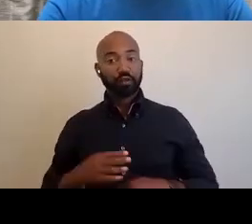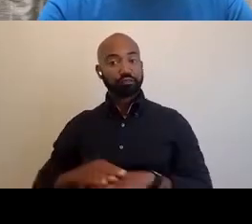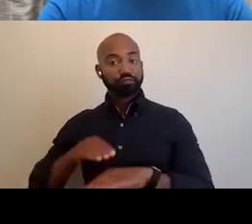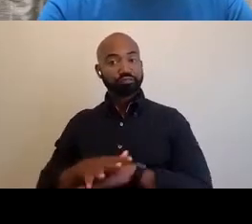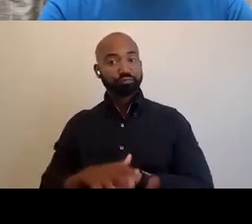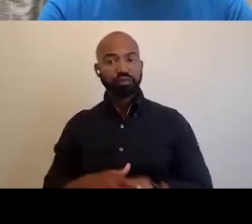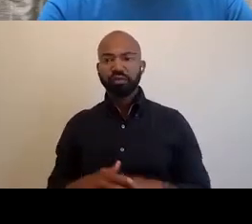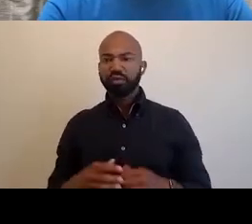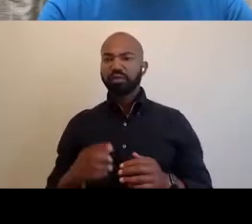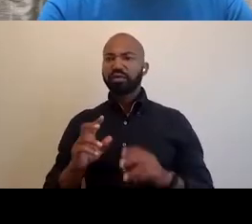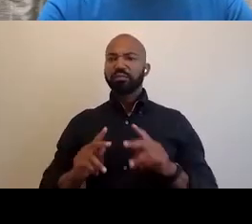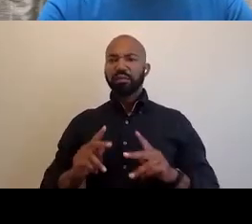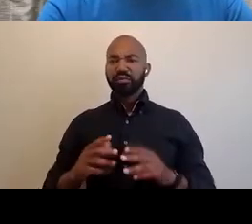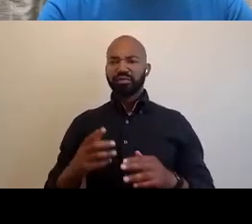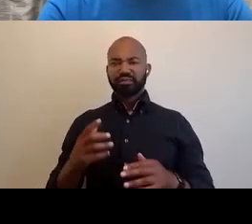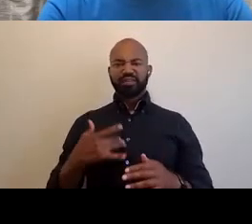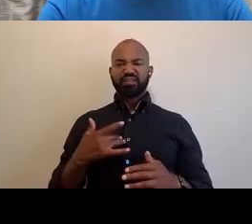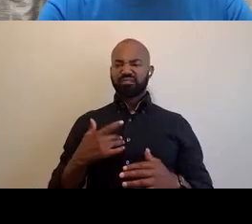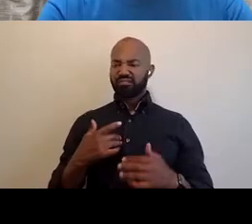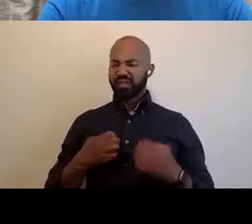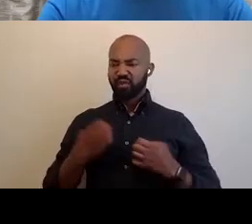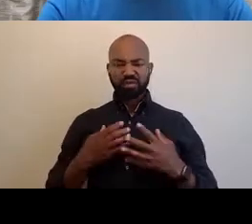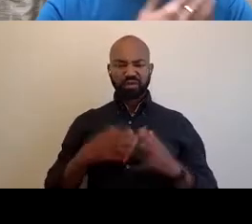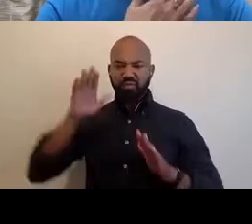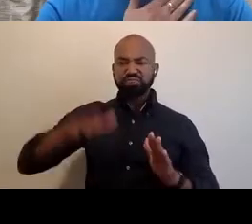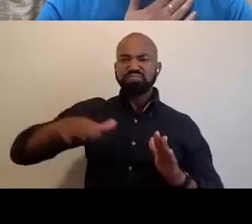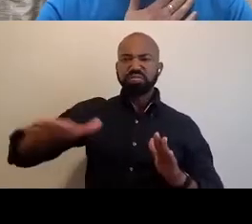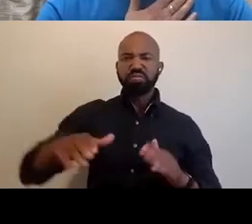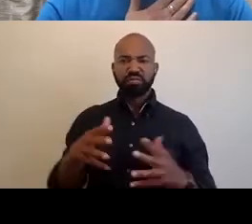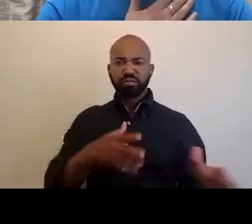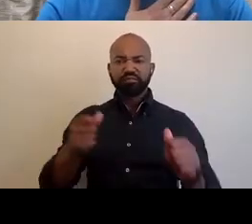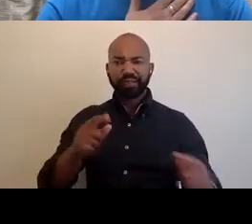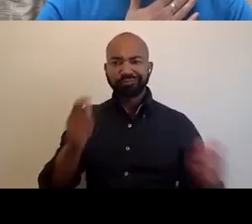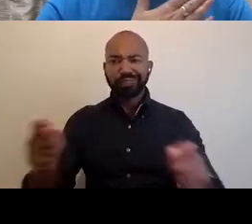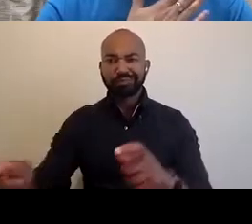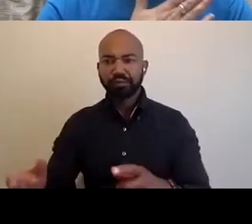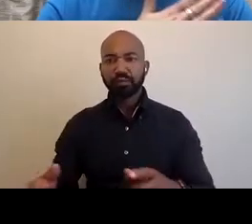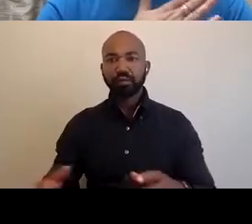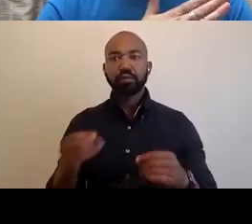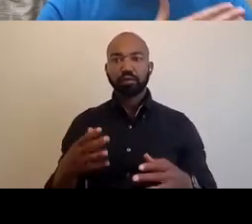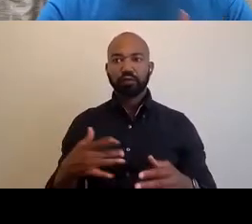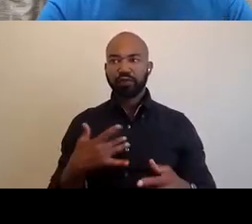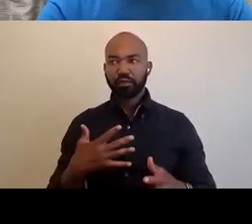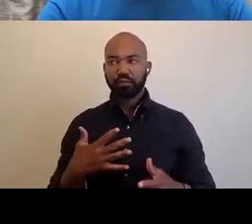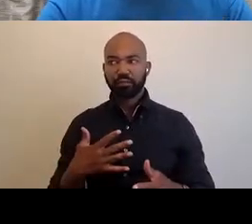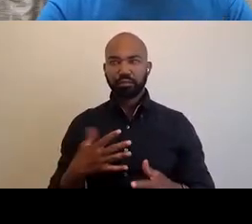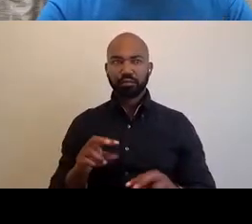are a little bit more labile, or or quick to change. So they start viewing life a little bit differently